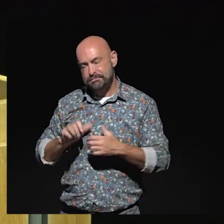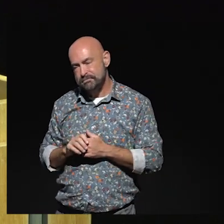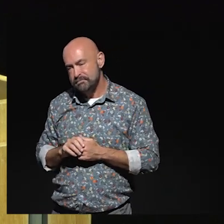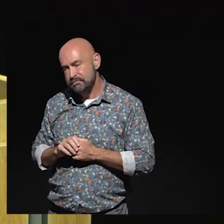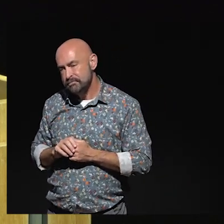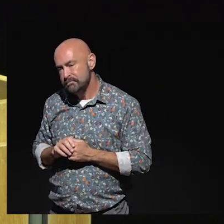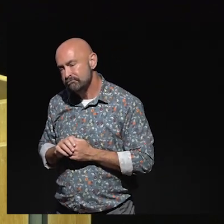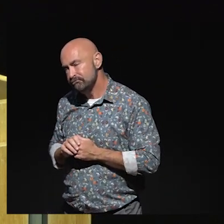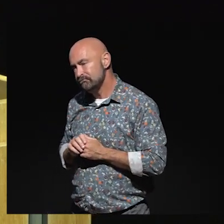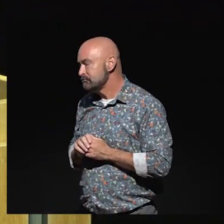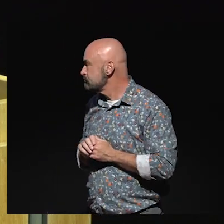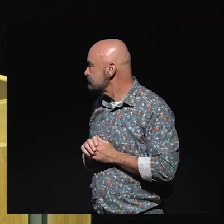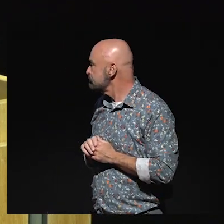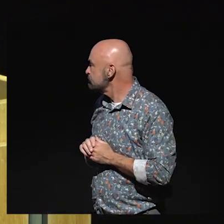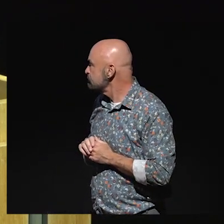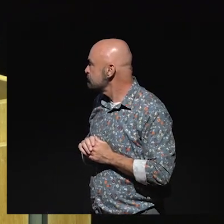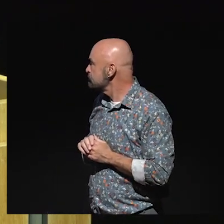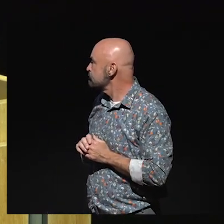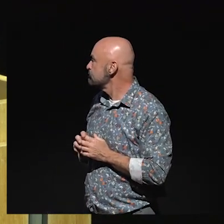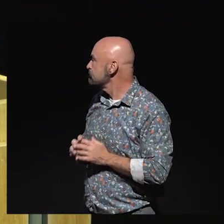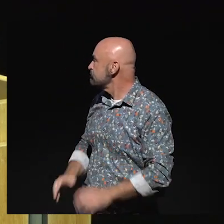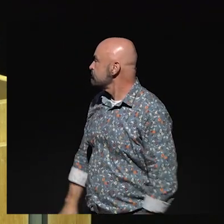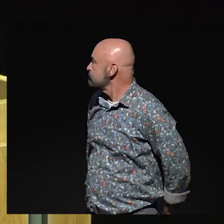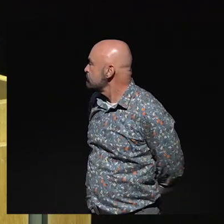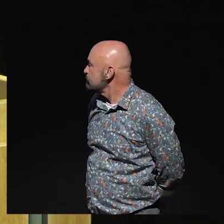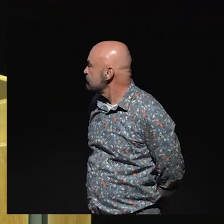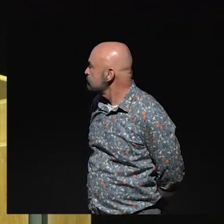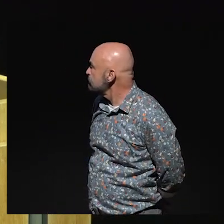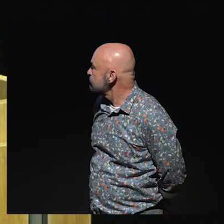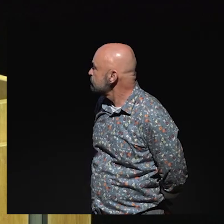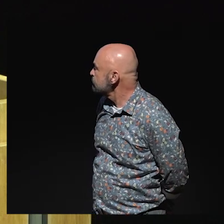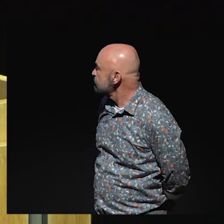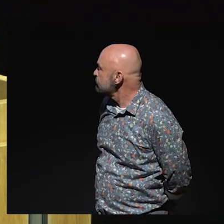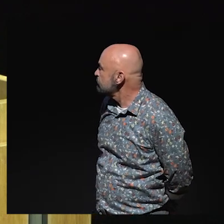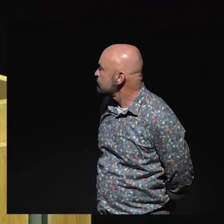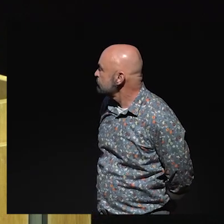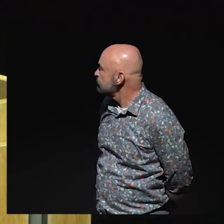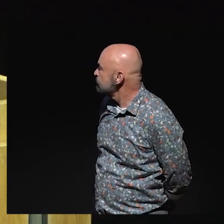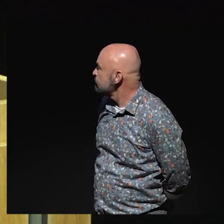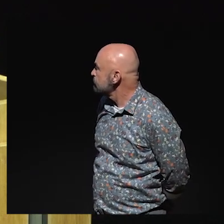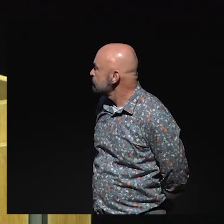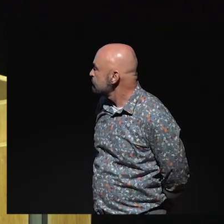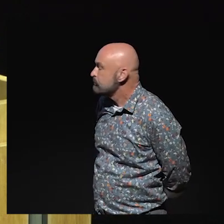with Madame Moitessier before this. We use, in the exhibition upstairs,